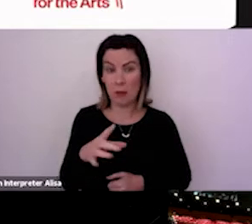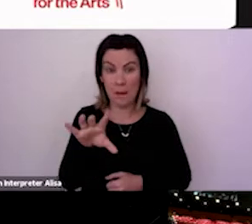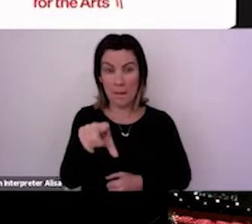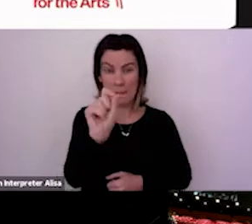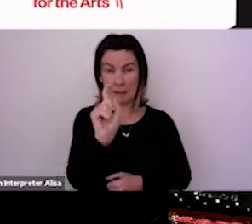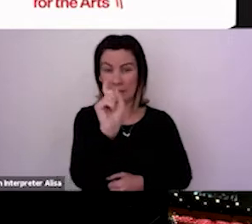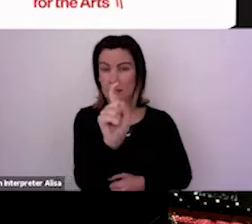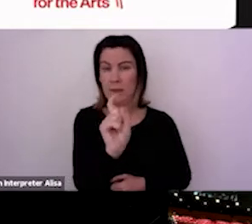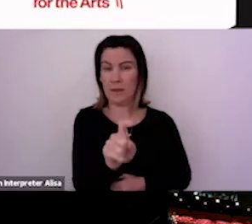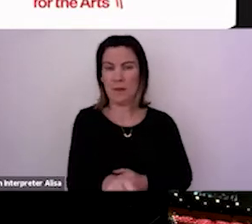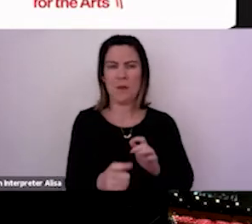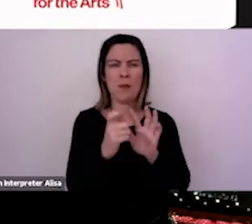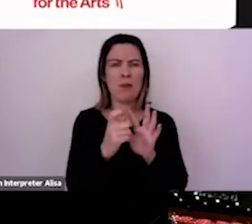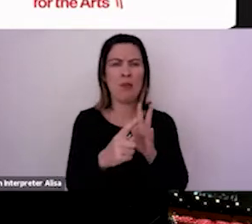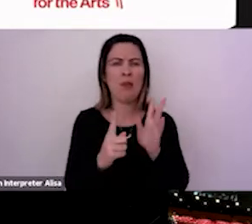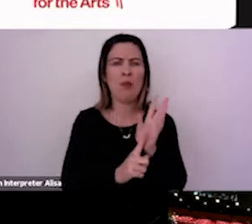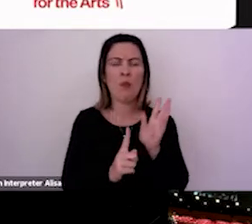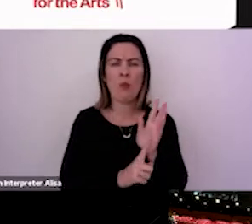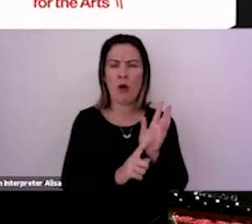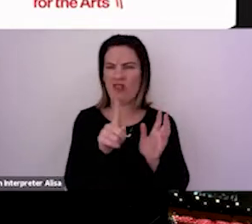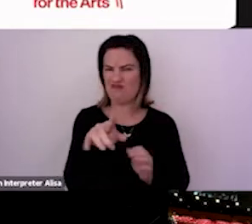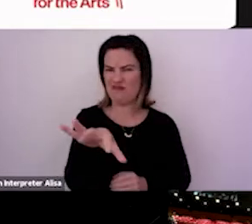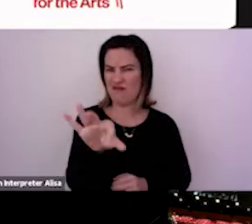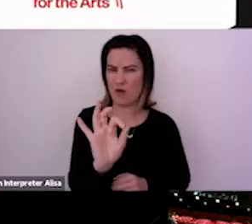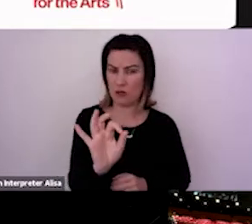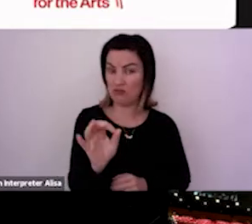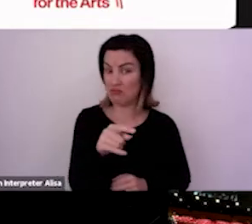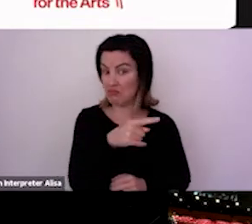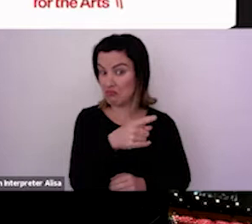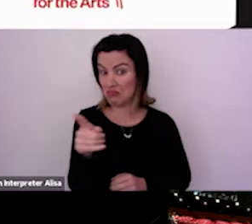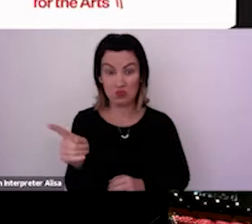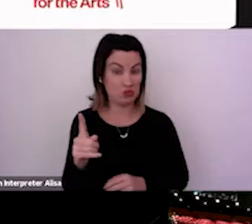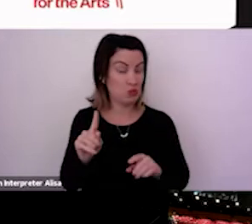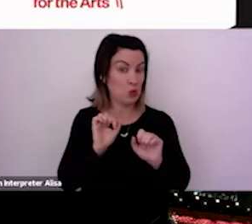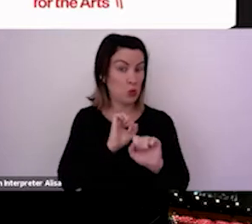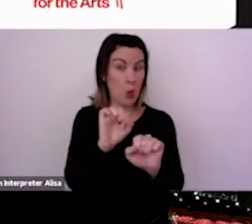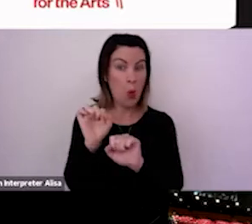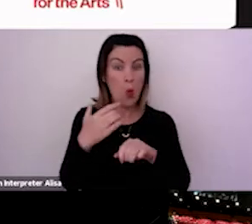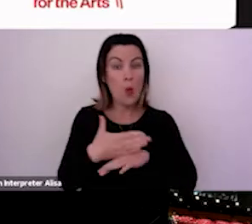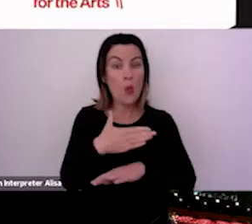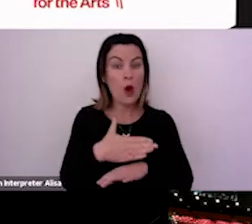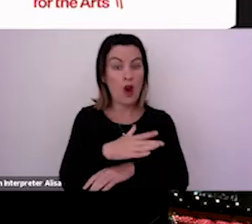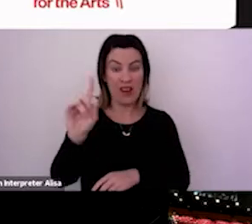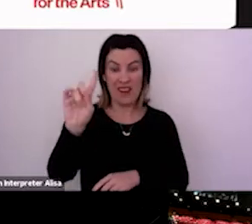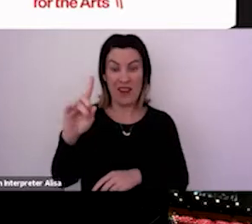following best describes your mode of work right now, whether you are physically open, connecting in person or digitally distributing,